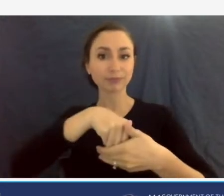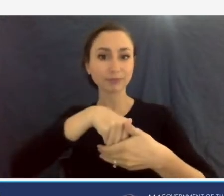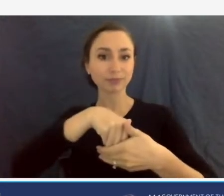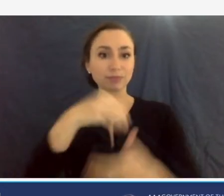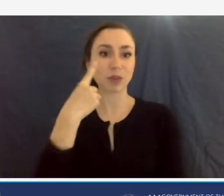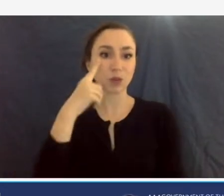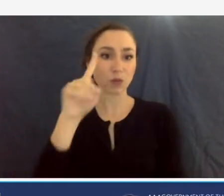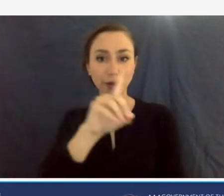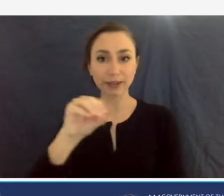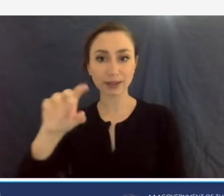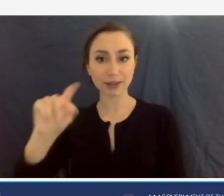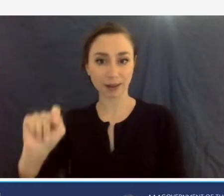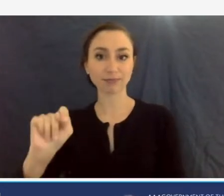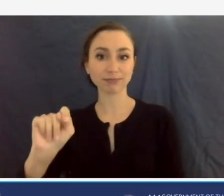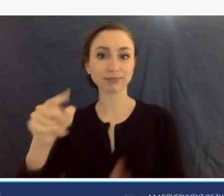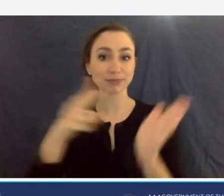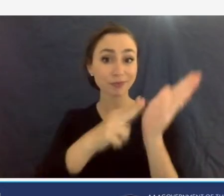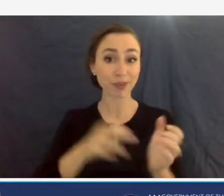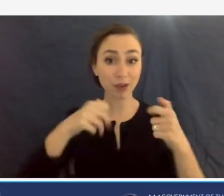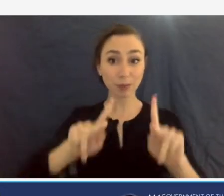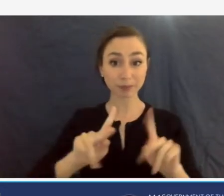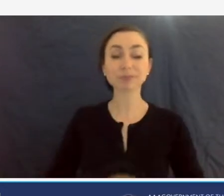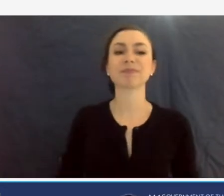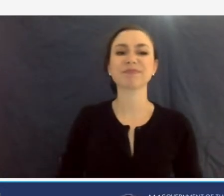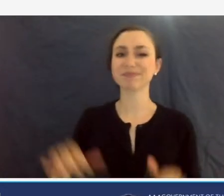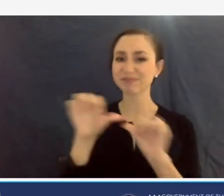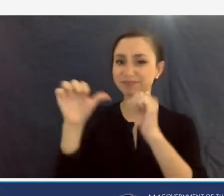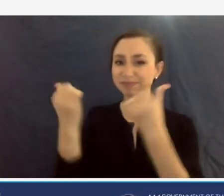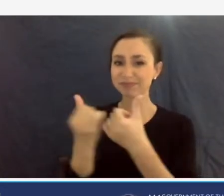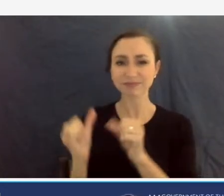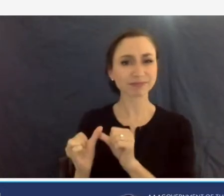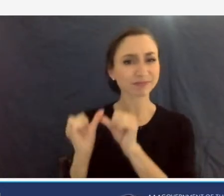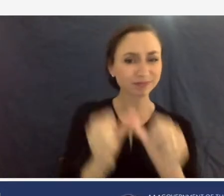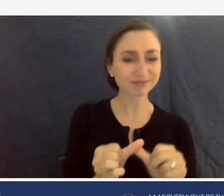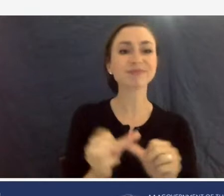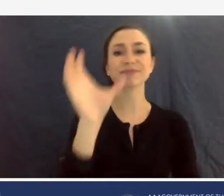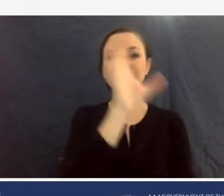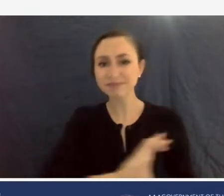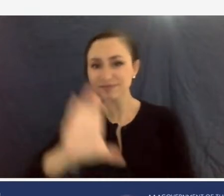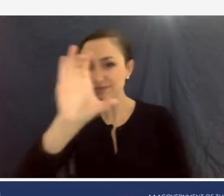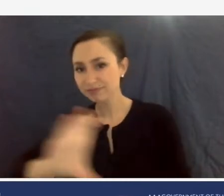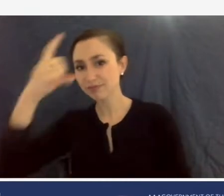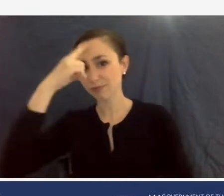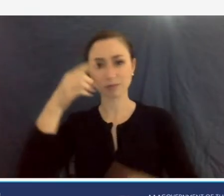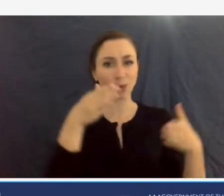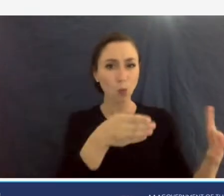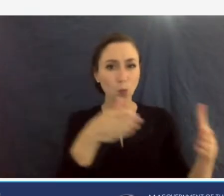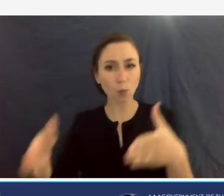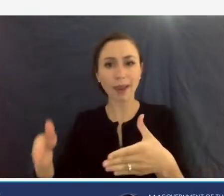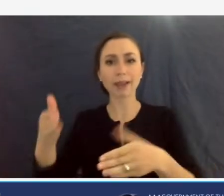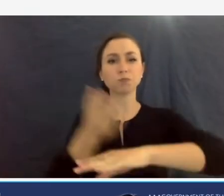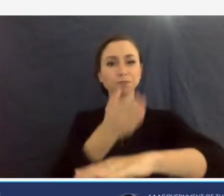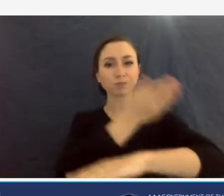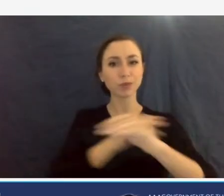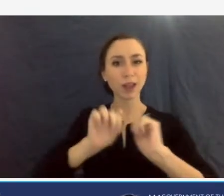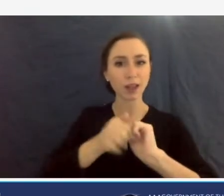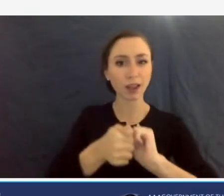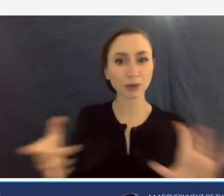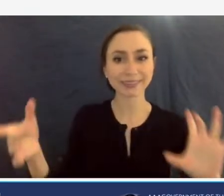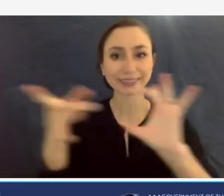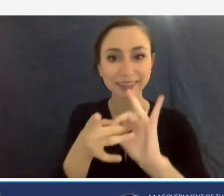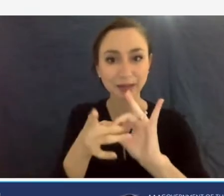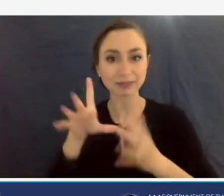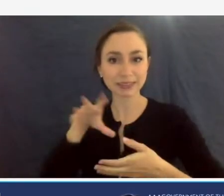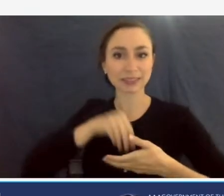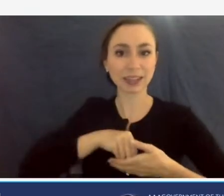as an agency we are continuously exploring ways to improve how we connect and engage our dbe cbe